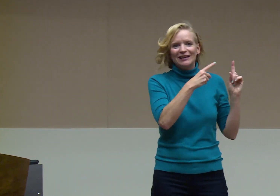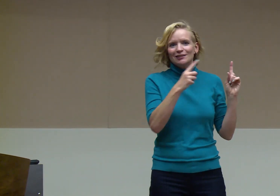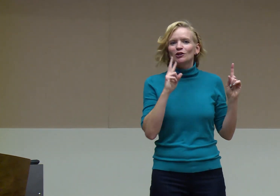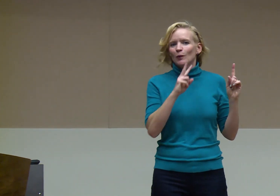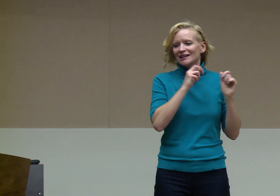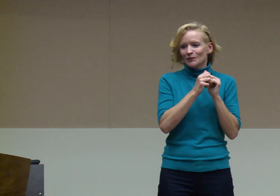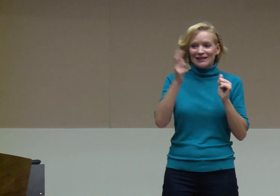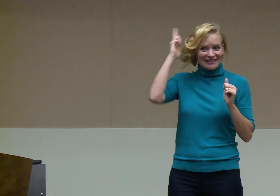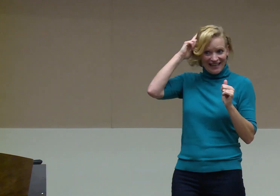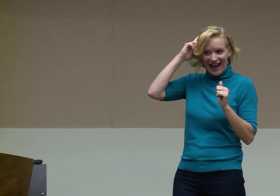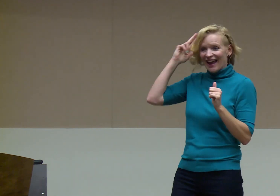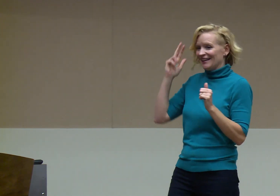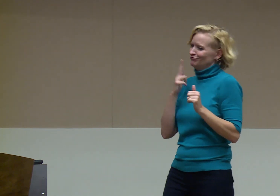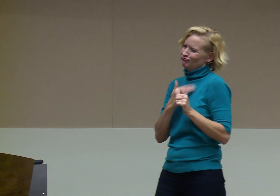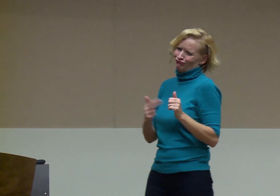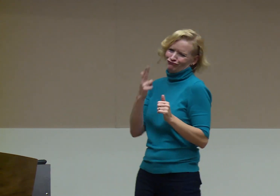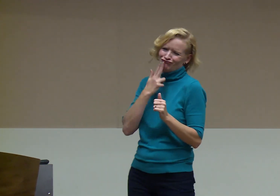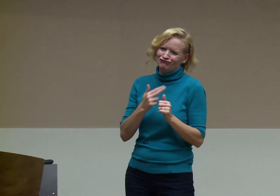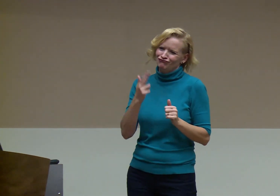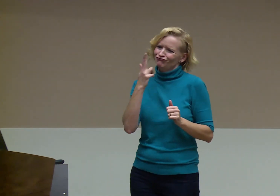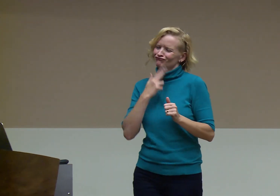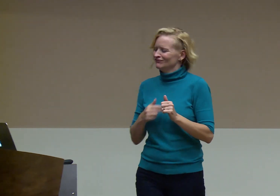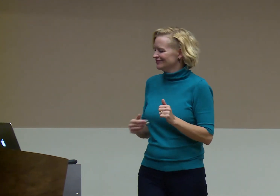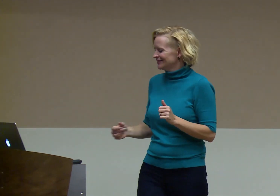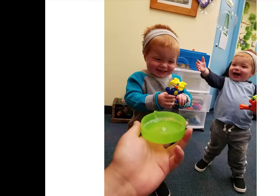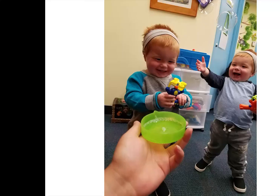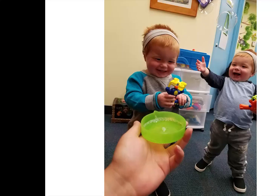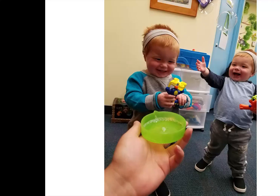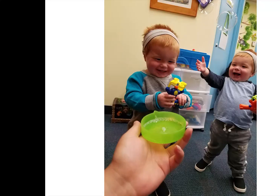These are twin boys that are implanted, and they're just the sweetest thing.